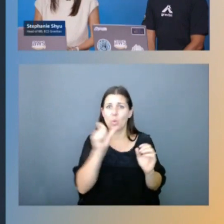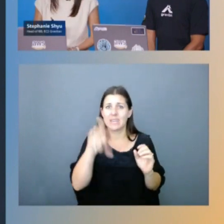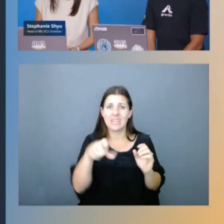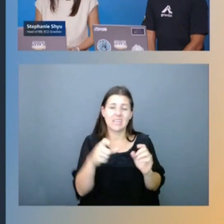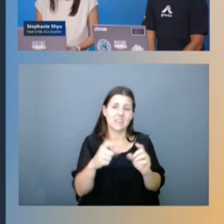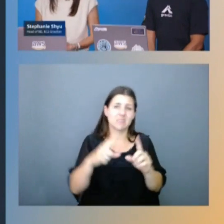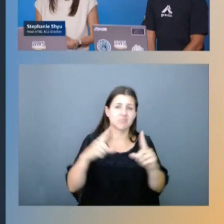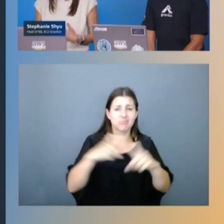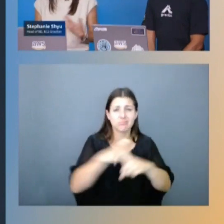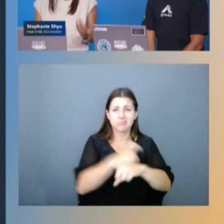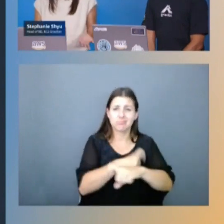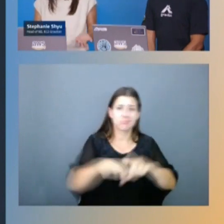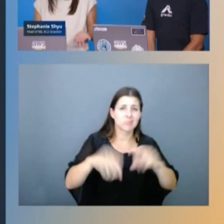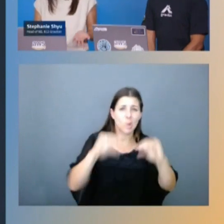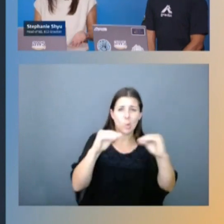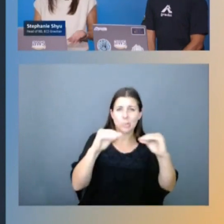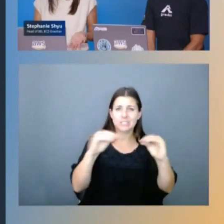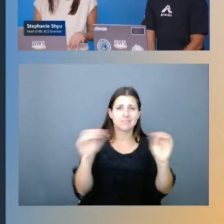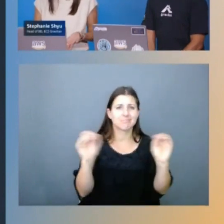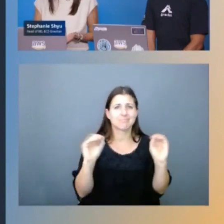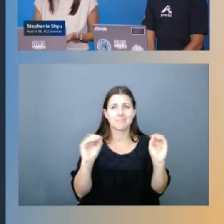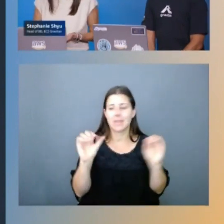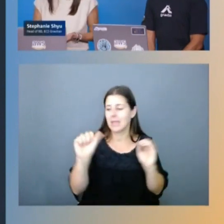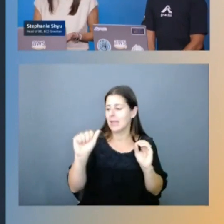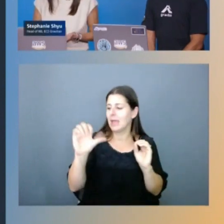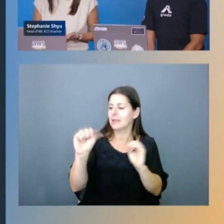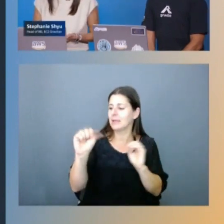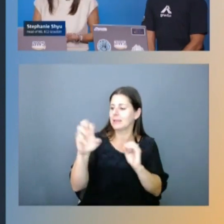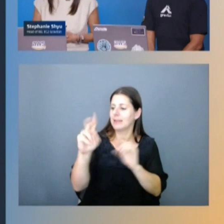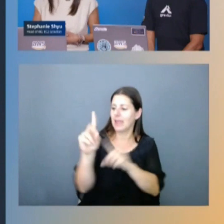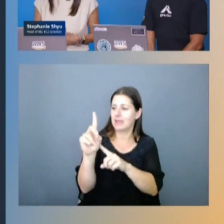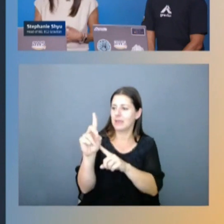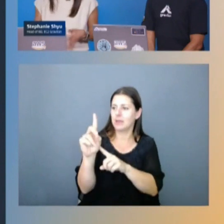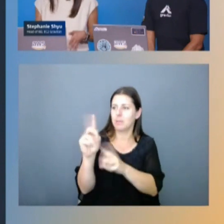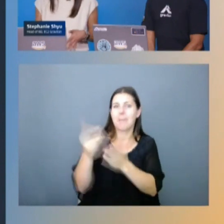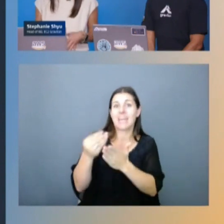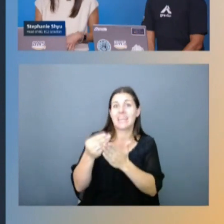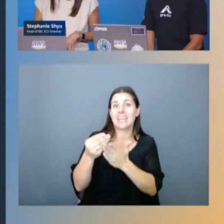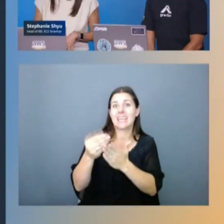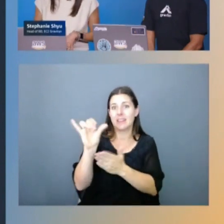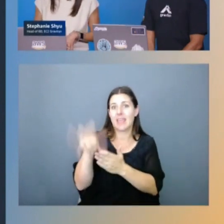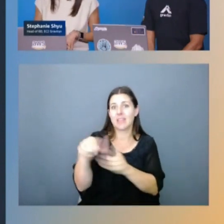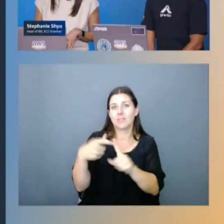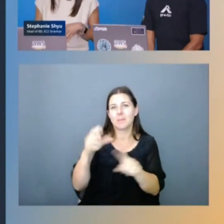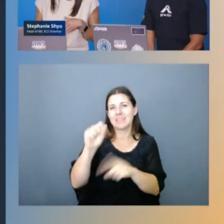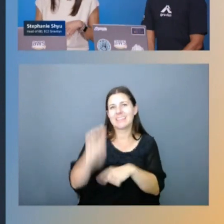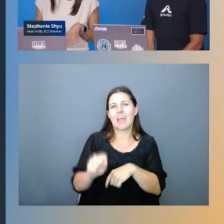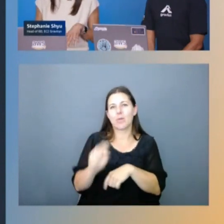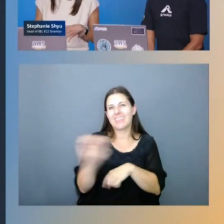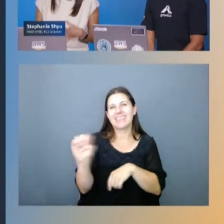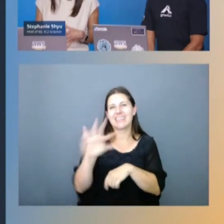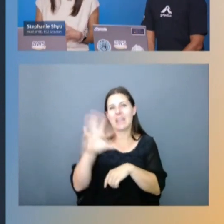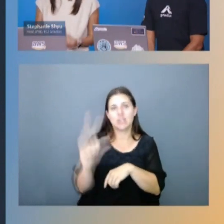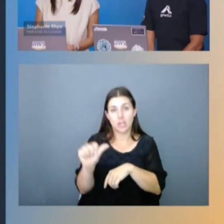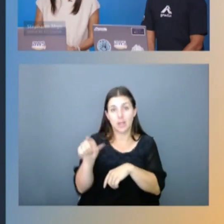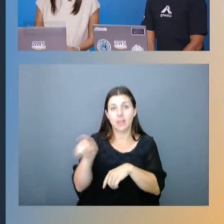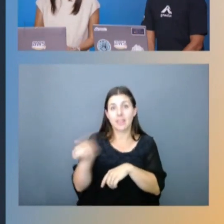One good example here is Ascend Money, which is a FinTech based in Southeast Asia. They migrated most of their EMR